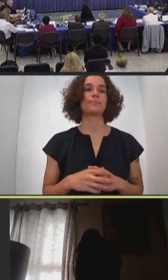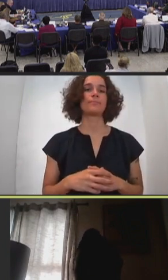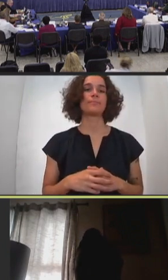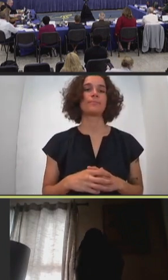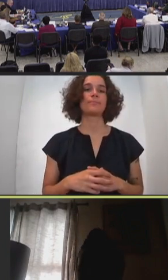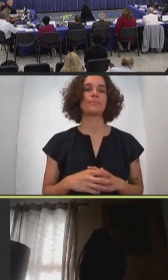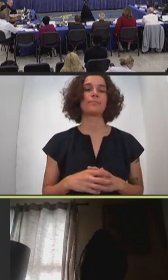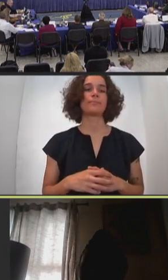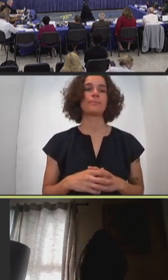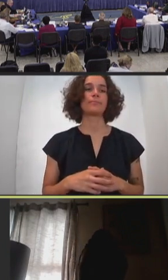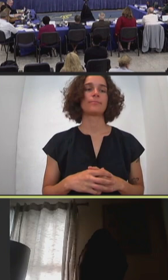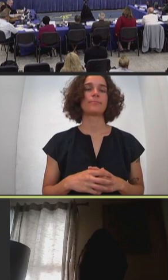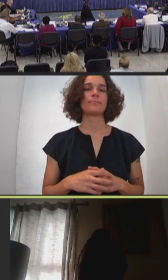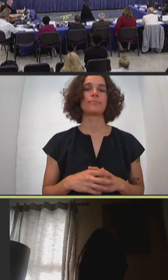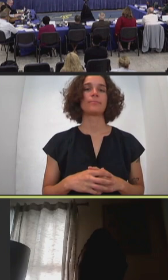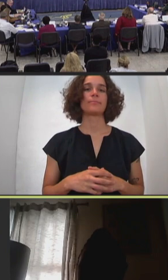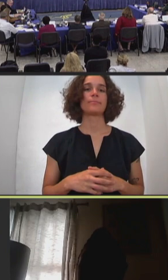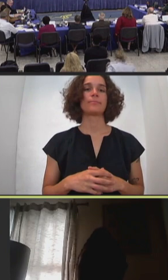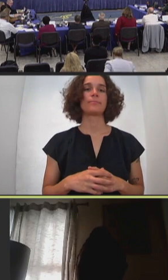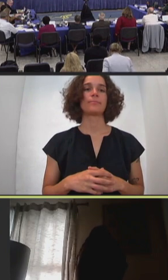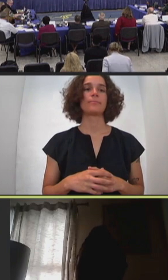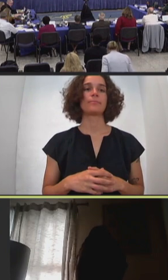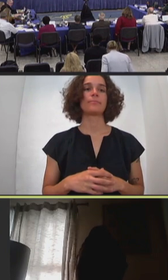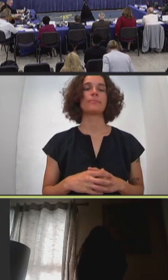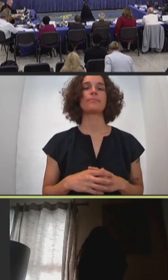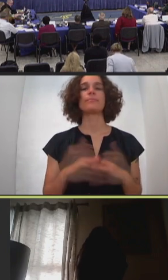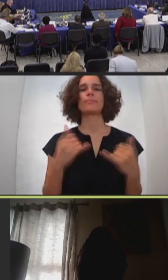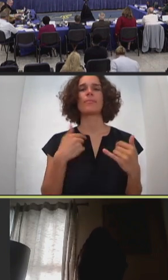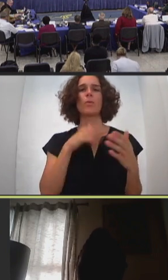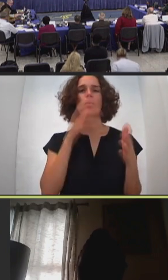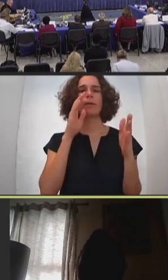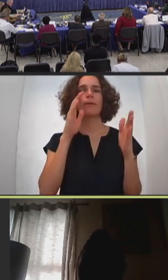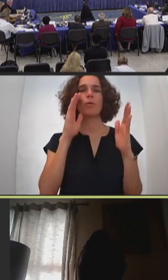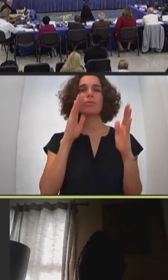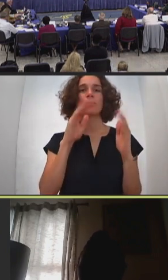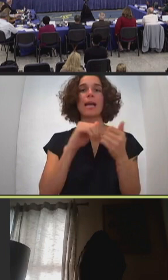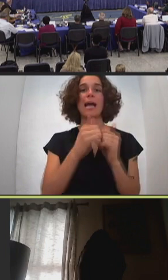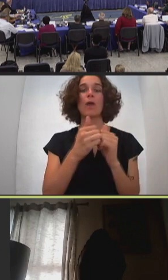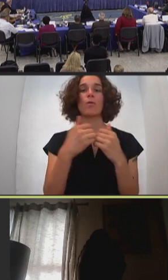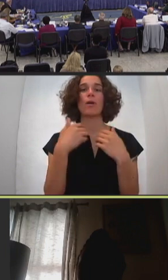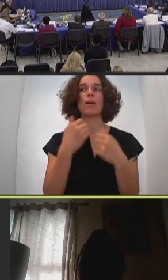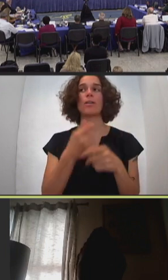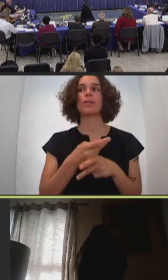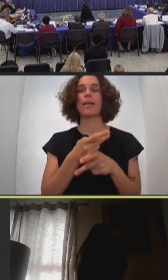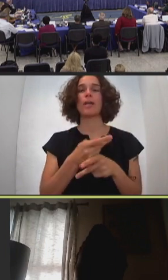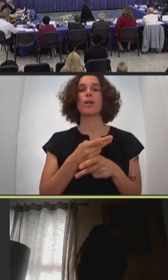In the following slides, I'll be focusing on how healthcare coordination -- migrant healthcare